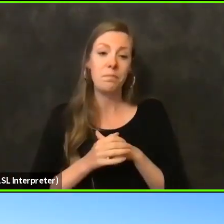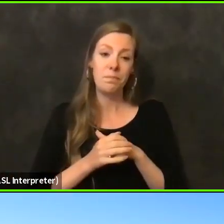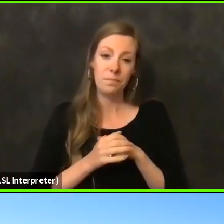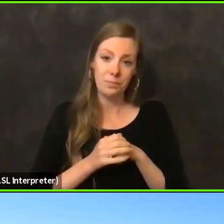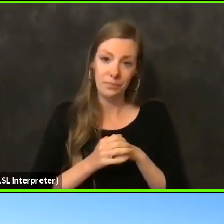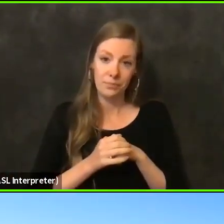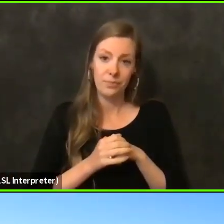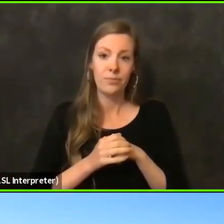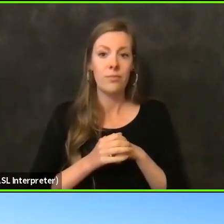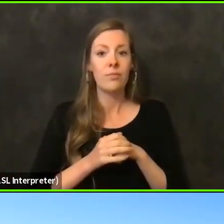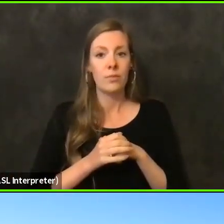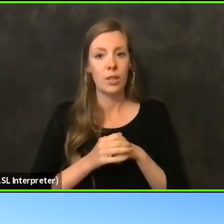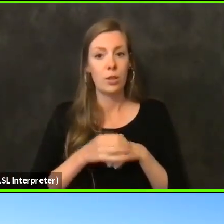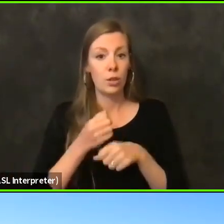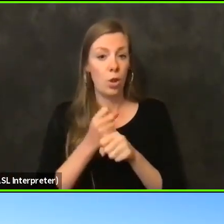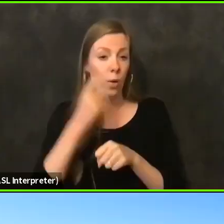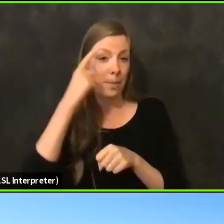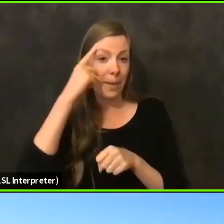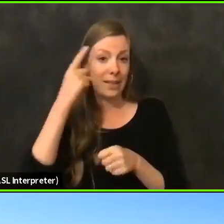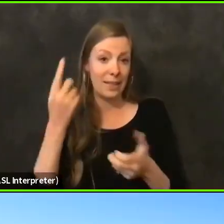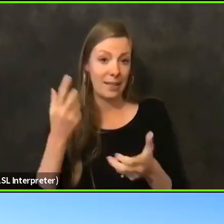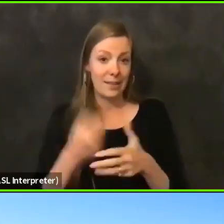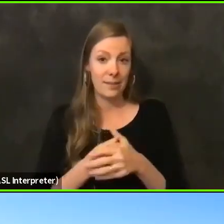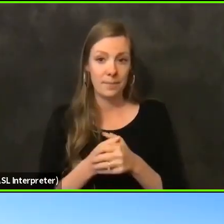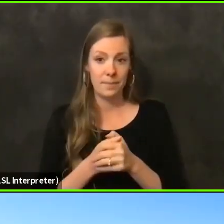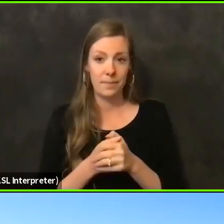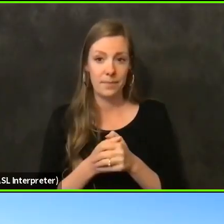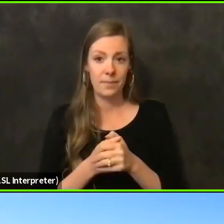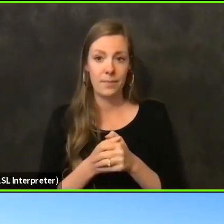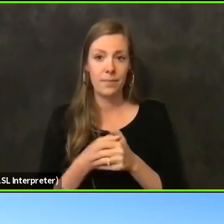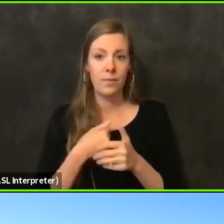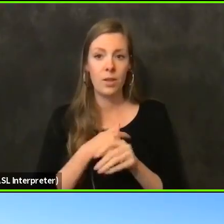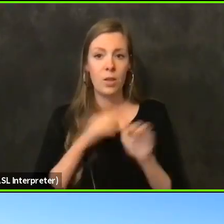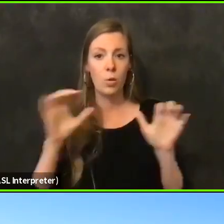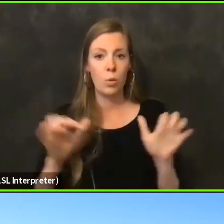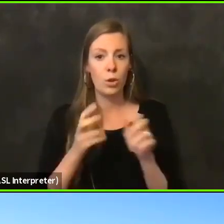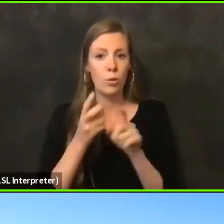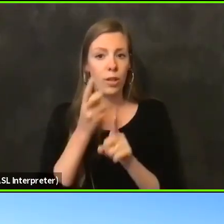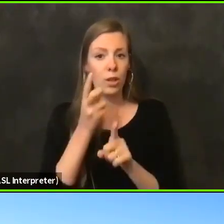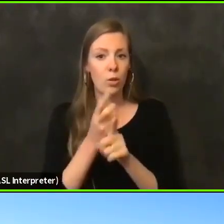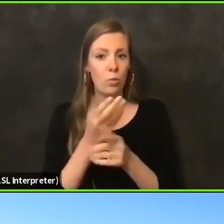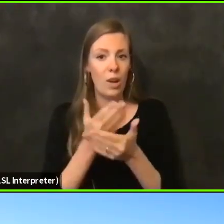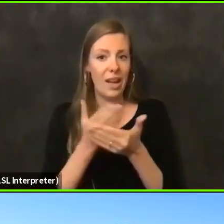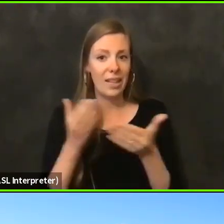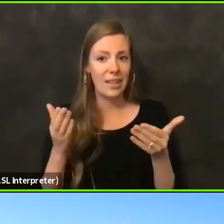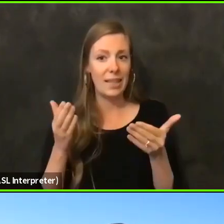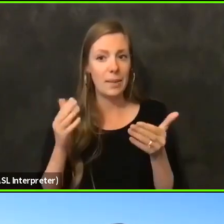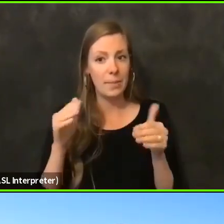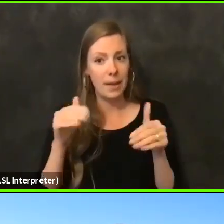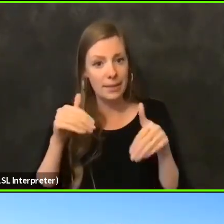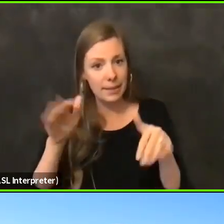So it all makes sense, in other words. But we're doing the right thing by getting you all out there to get tested, whether